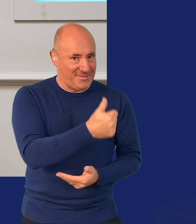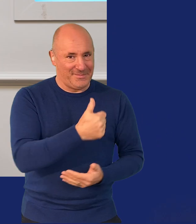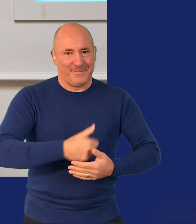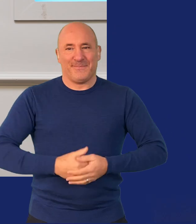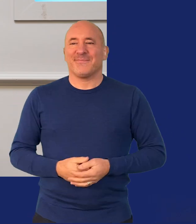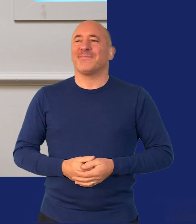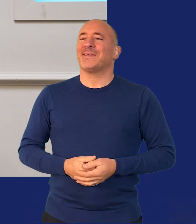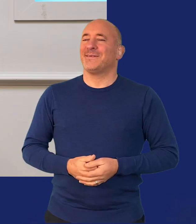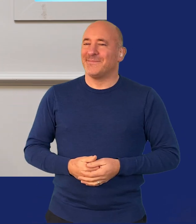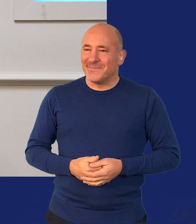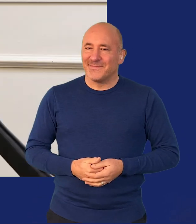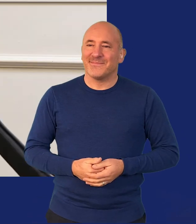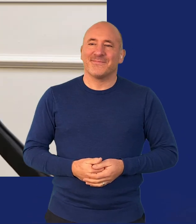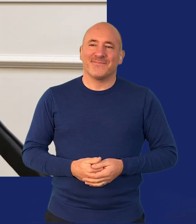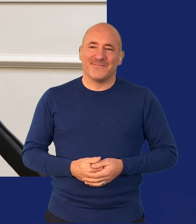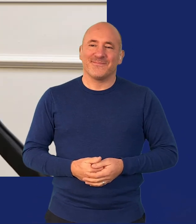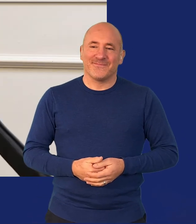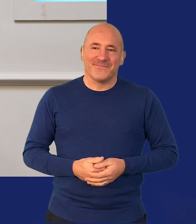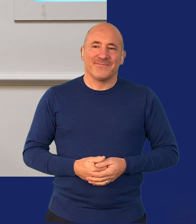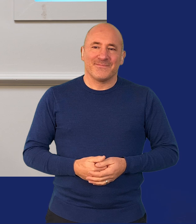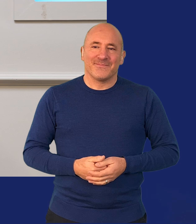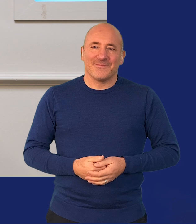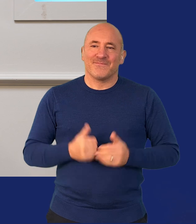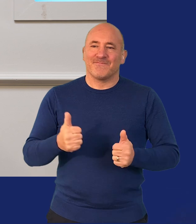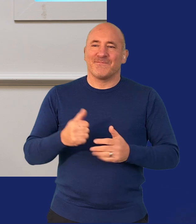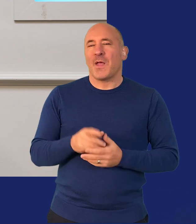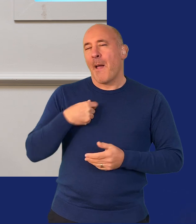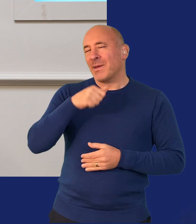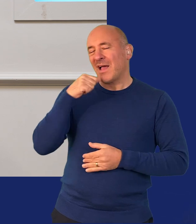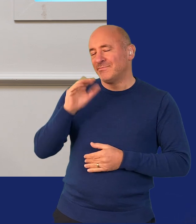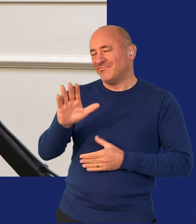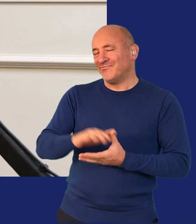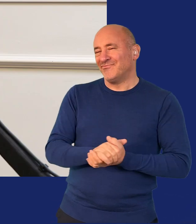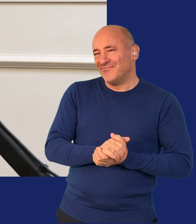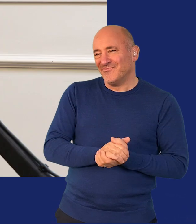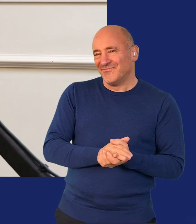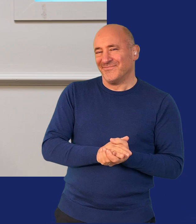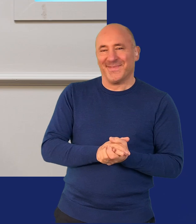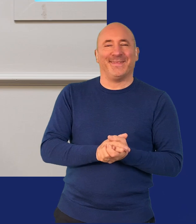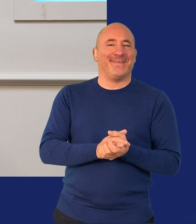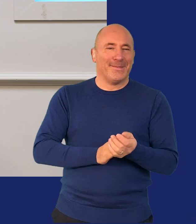Okay, I'll go easy on you. Okay. Um, so I would love to know, I'll give you a choice.